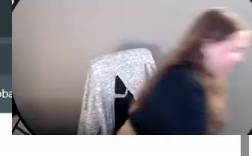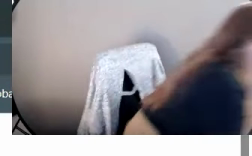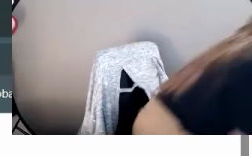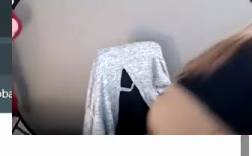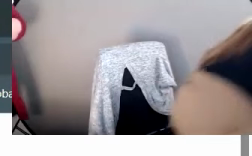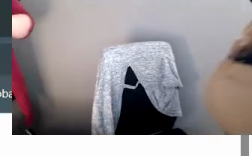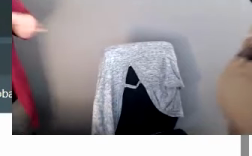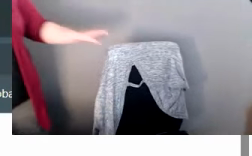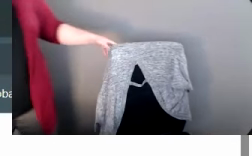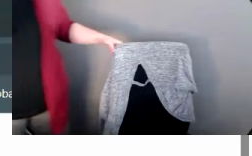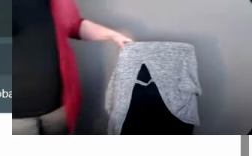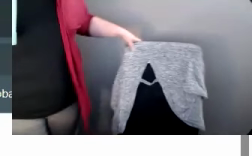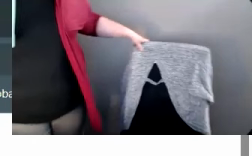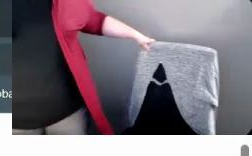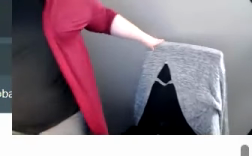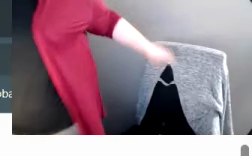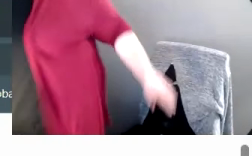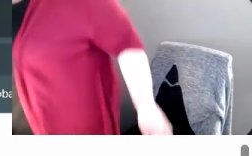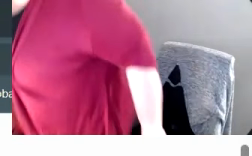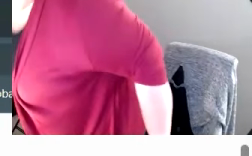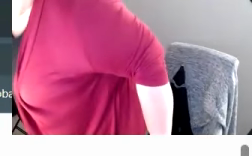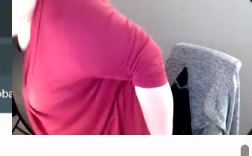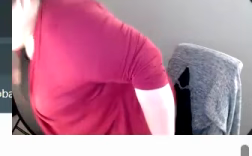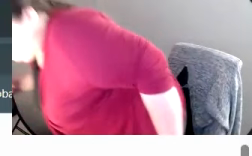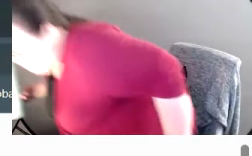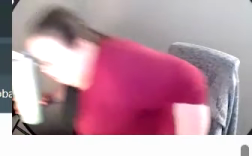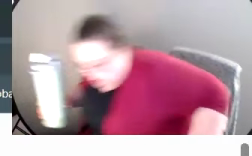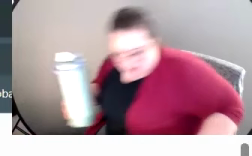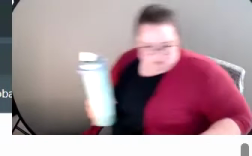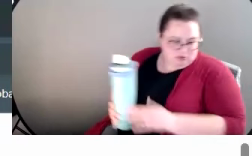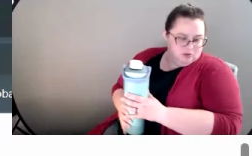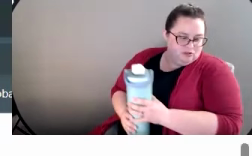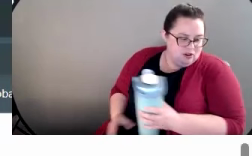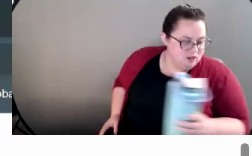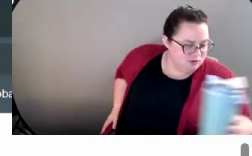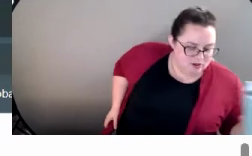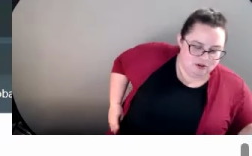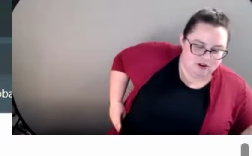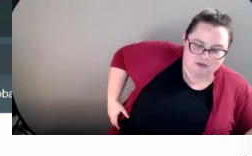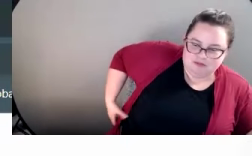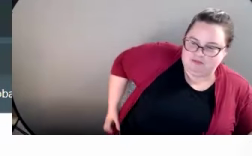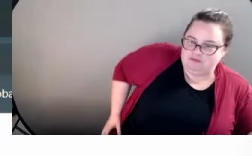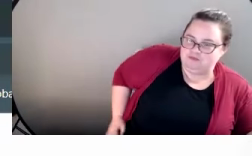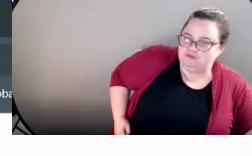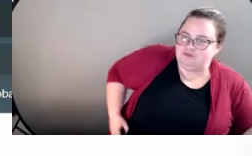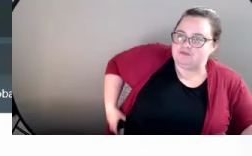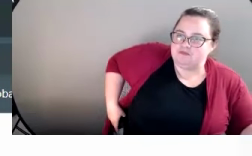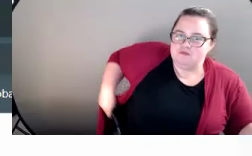Let me click on that, it'll list out. You can also employ some of those filters too, just to get more specific